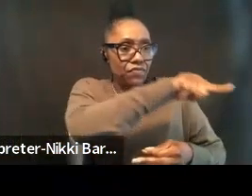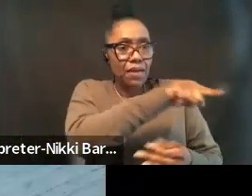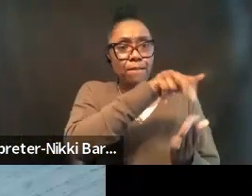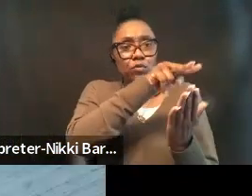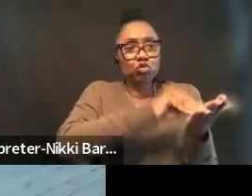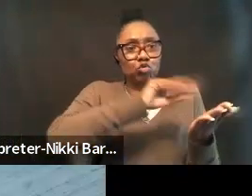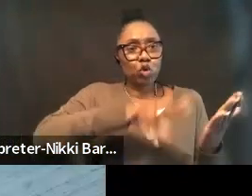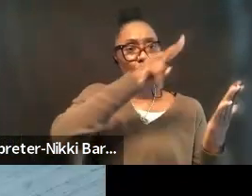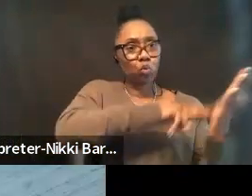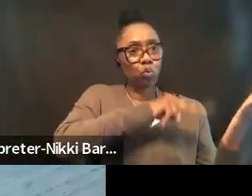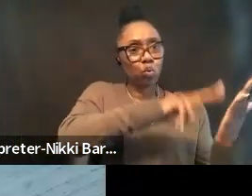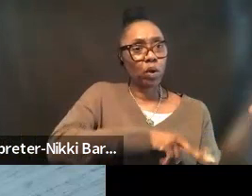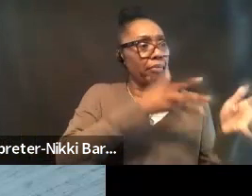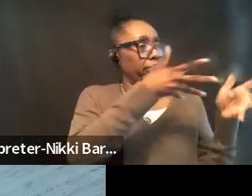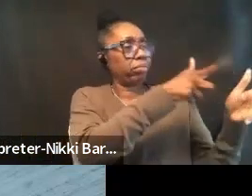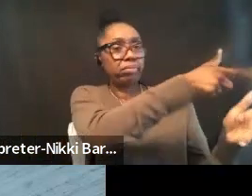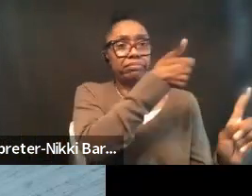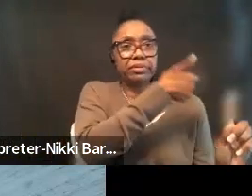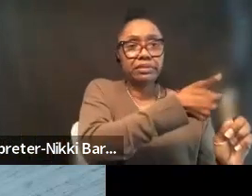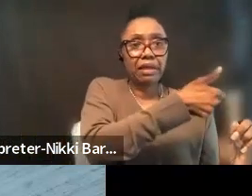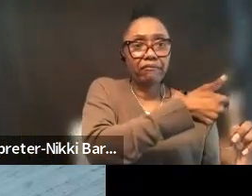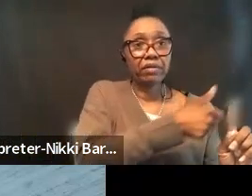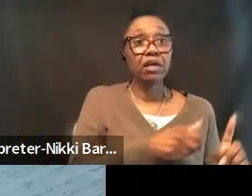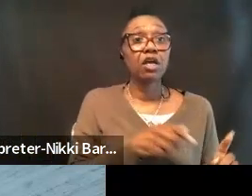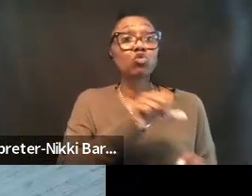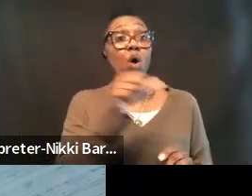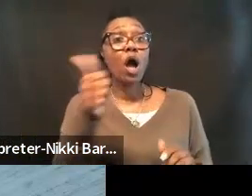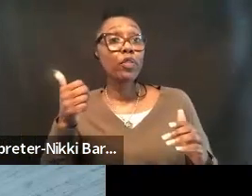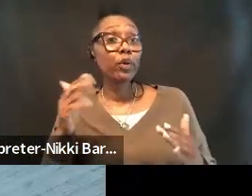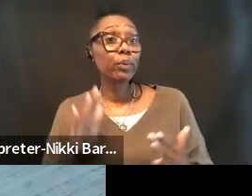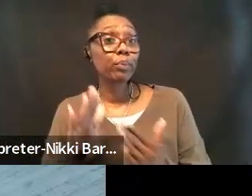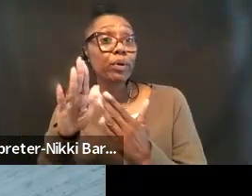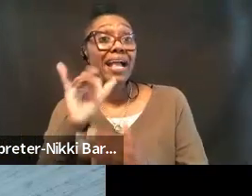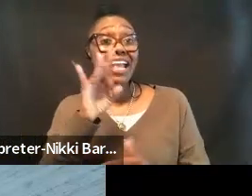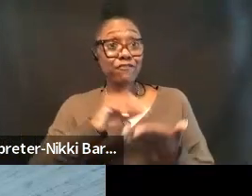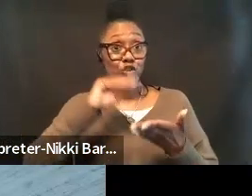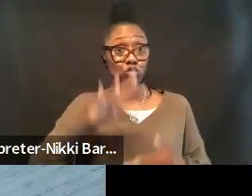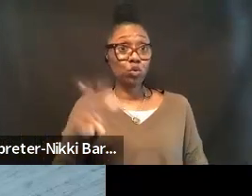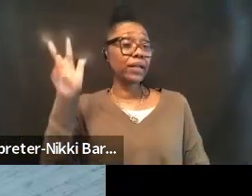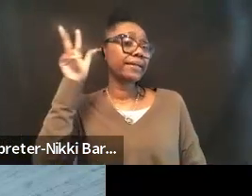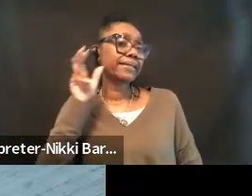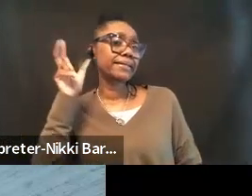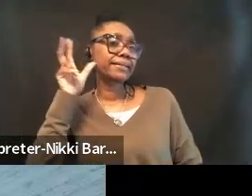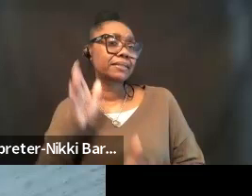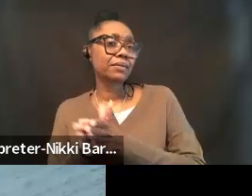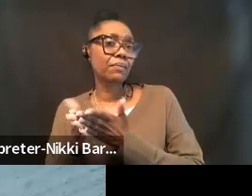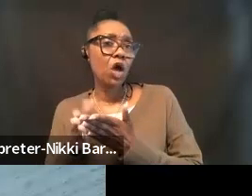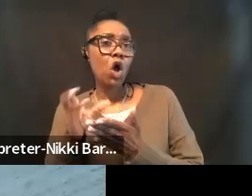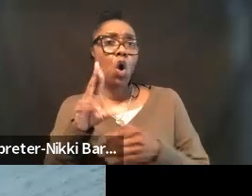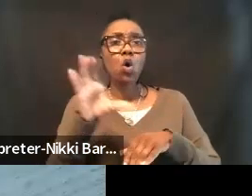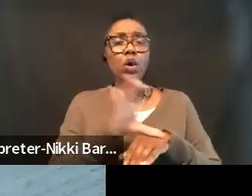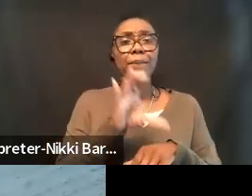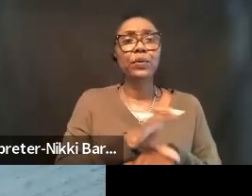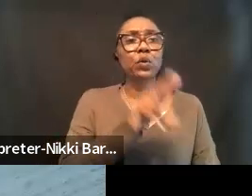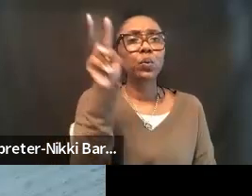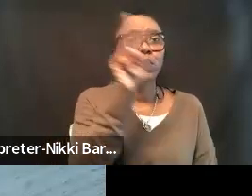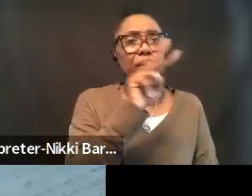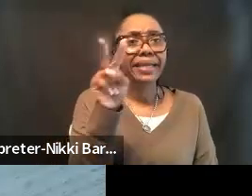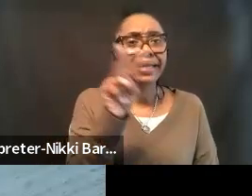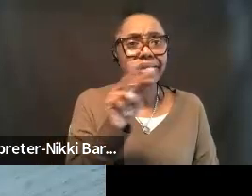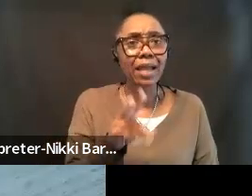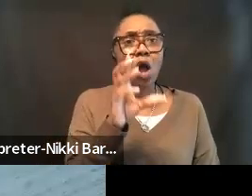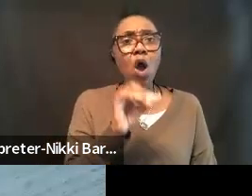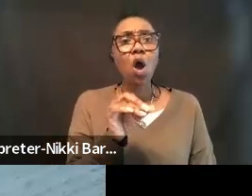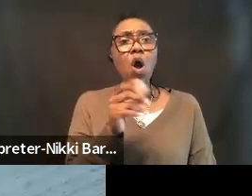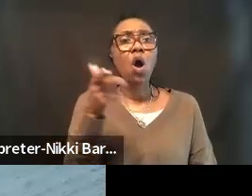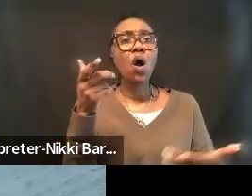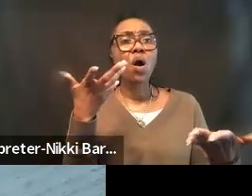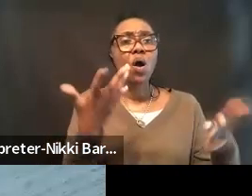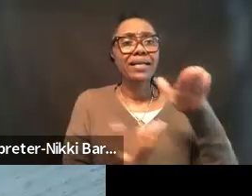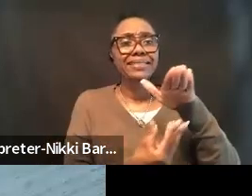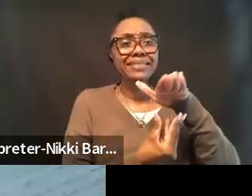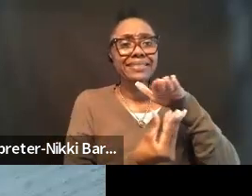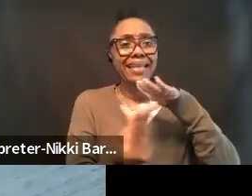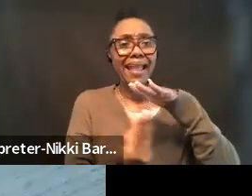Okay. The, the, the, the, is if a student listens to a book or has the computer listens to a book or has the computer read or stands in a digital version of a book or has the computer read or scans in a digital version in the book while reading along.